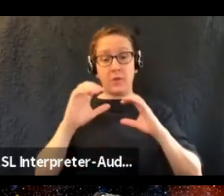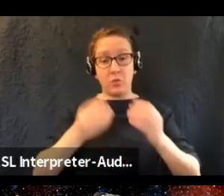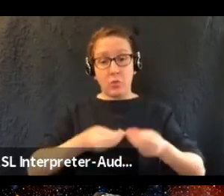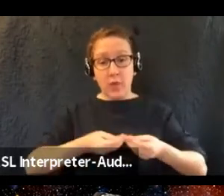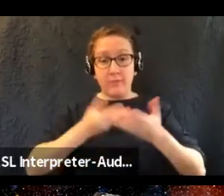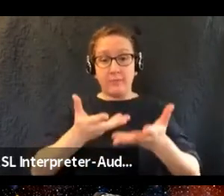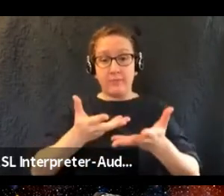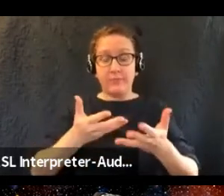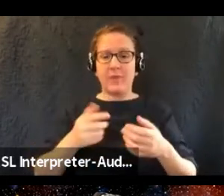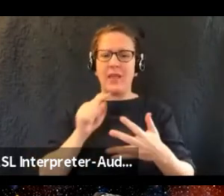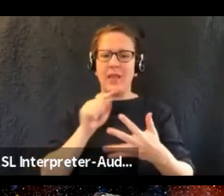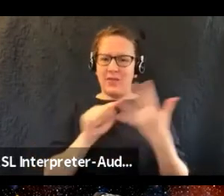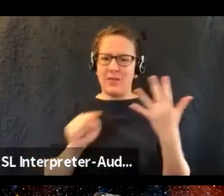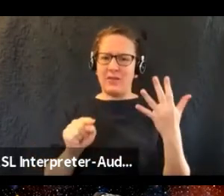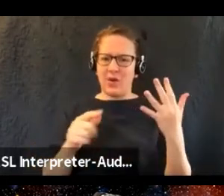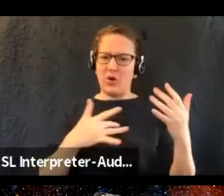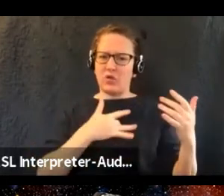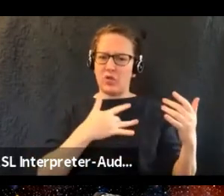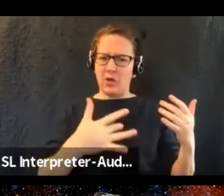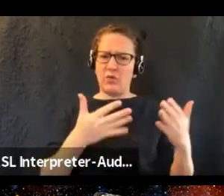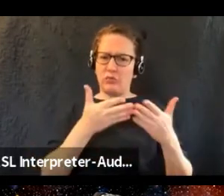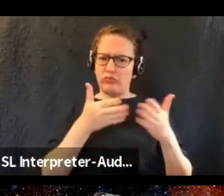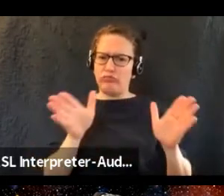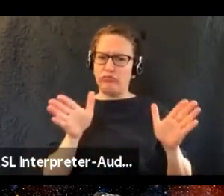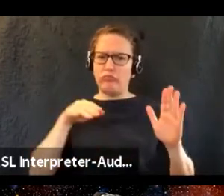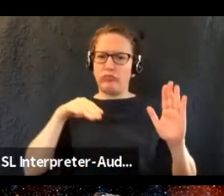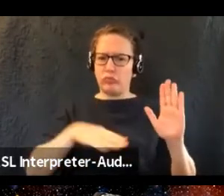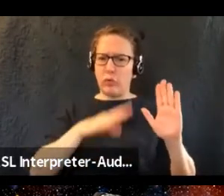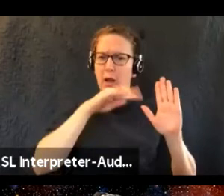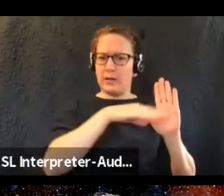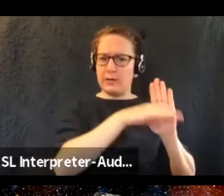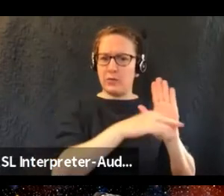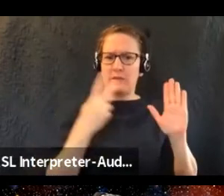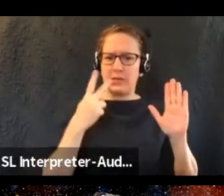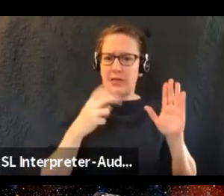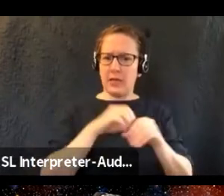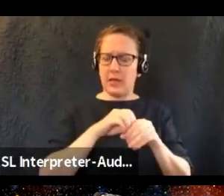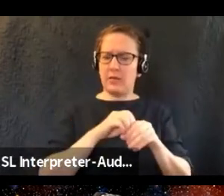some general trends we see in these countries or cultures and these are some maybe words